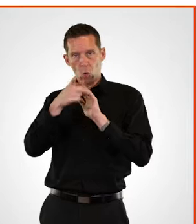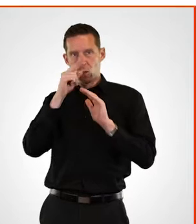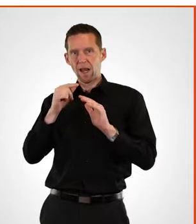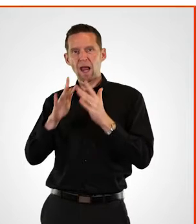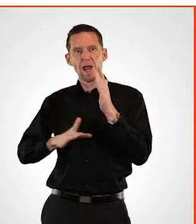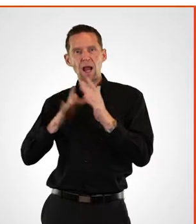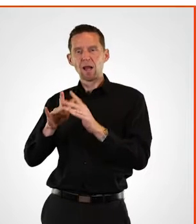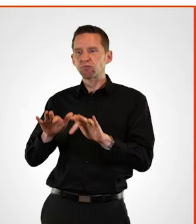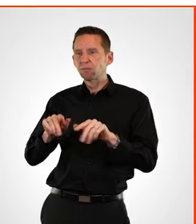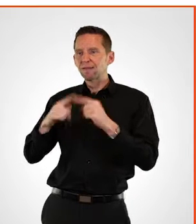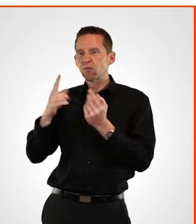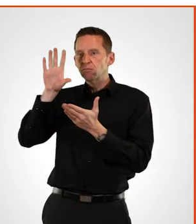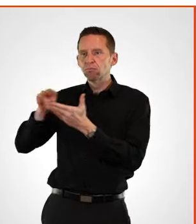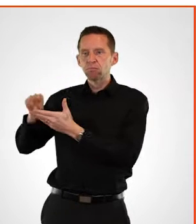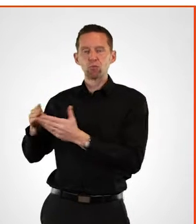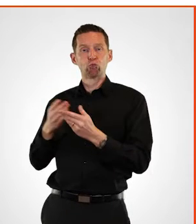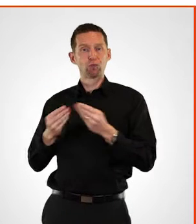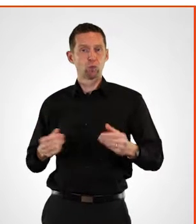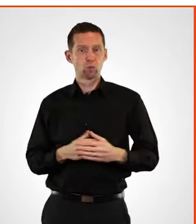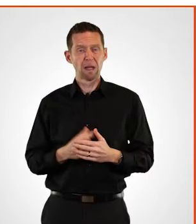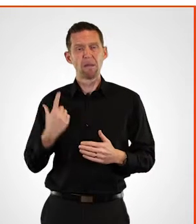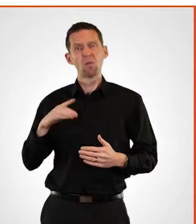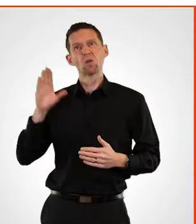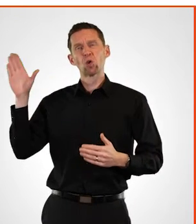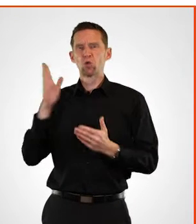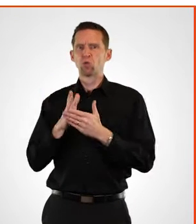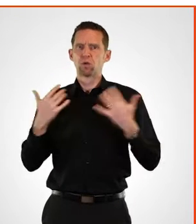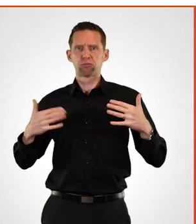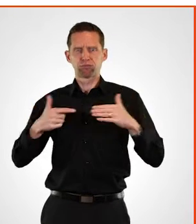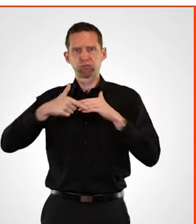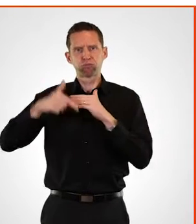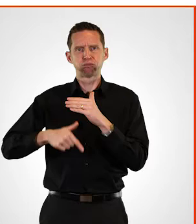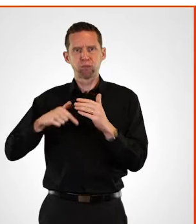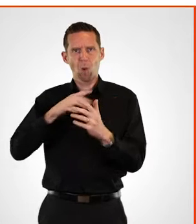you can access a variety of different resources, because this is a very complex issue.